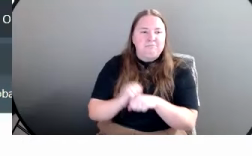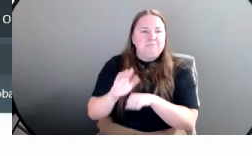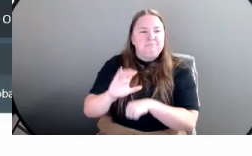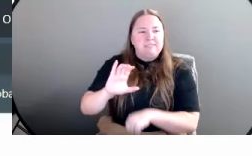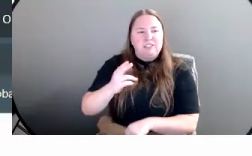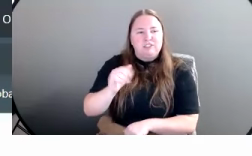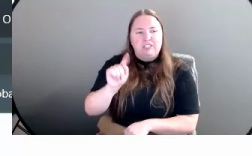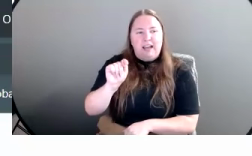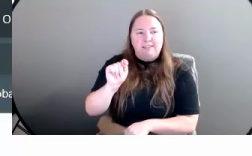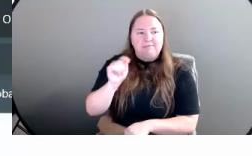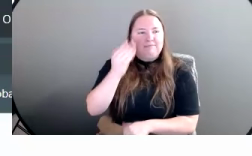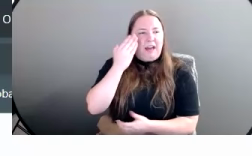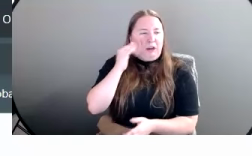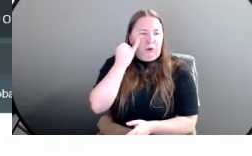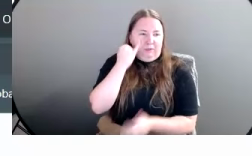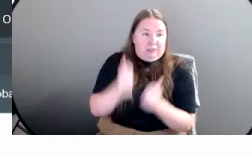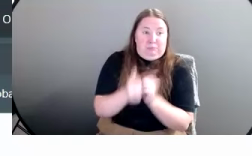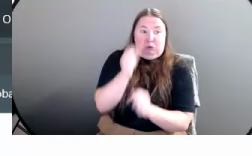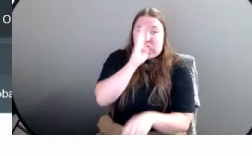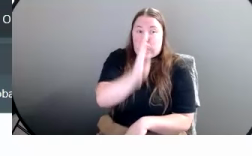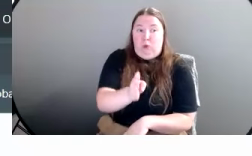I don't know if it's the most direct place to go.